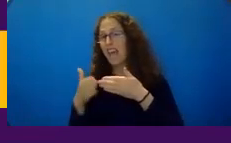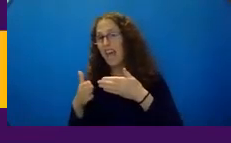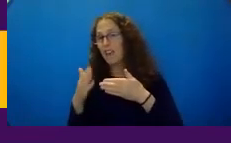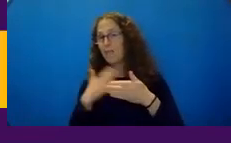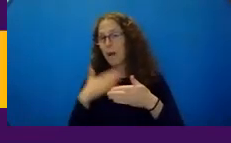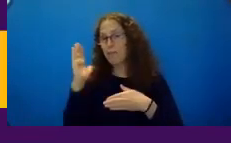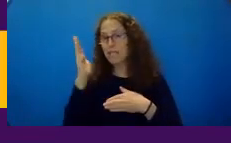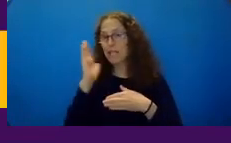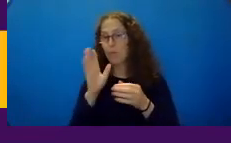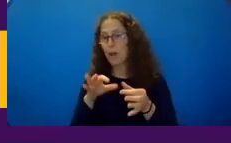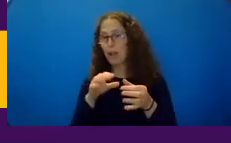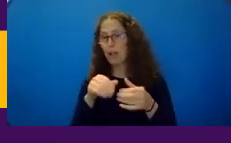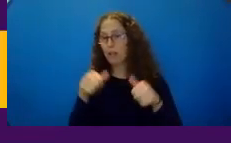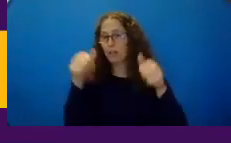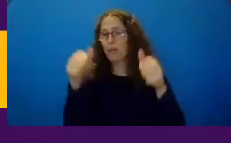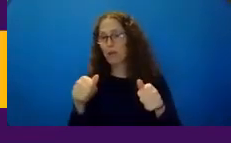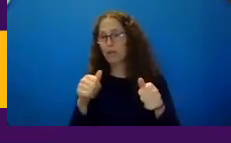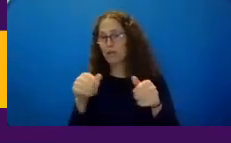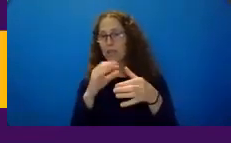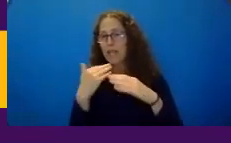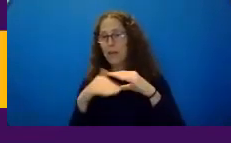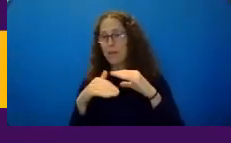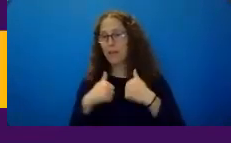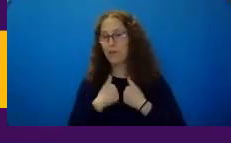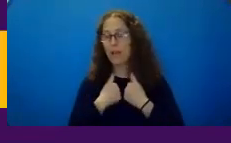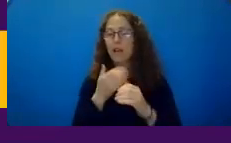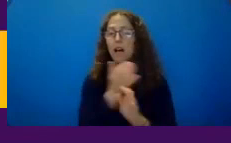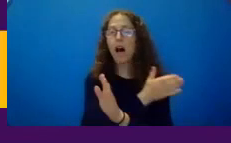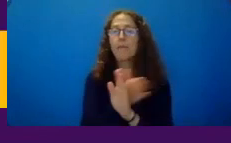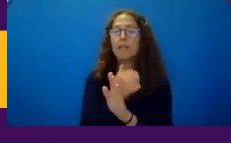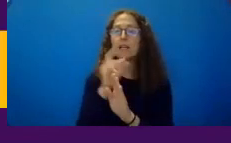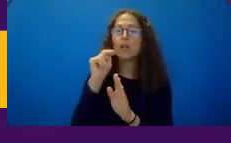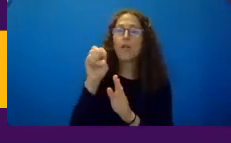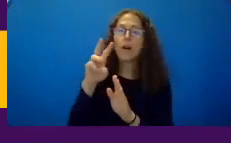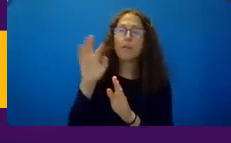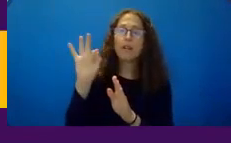WE WILL BE TAKING QUESTIONS VIA ZOOM GRANTS OR VIA MY E-